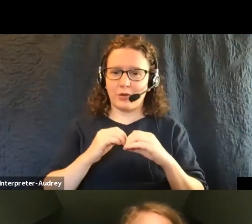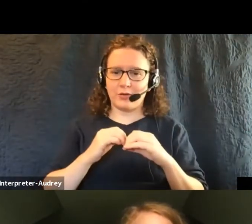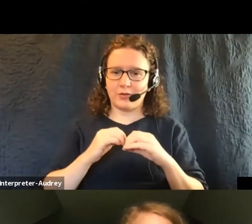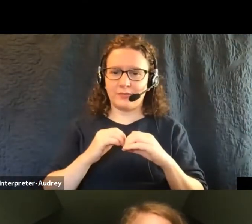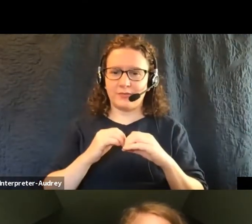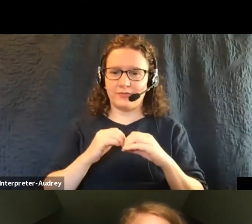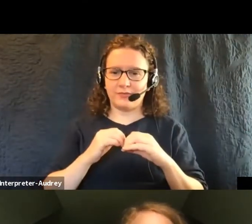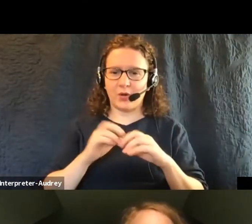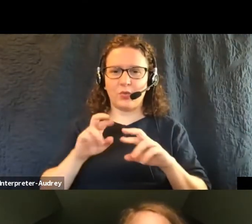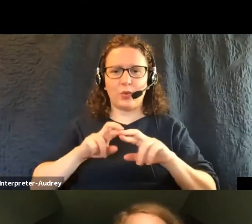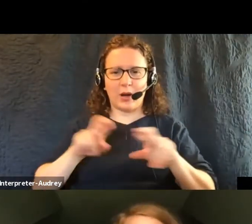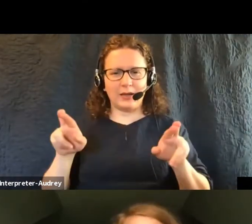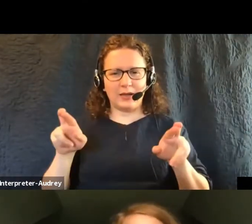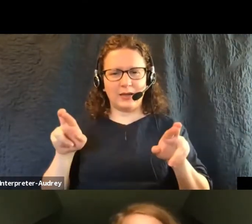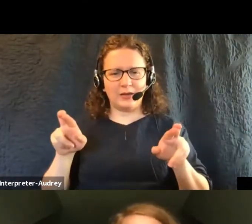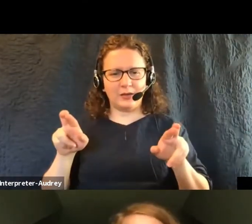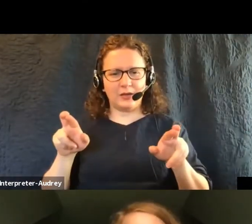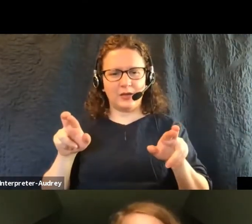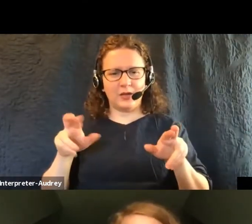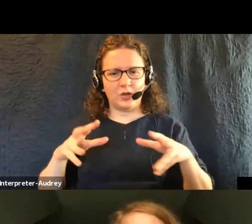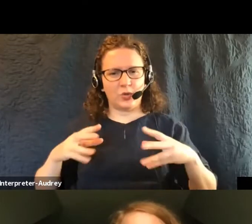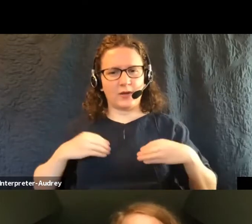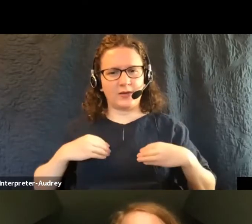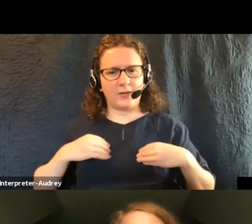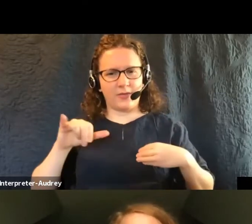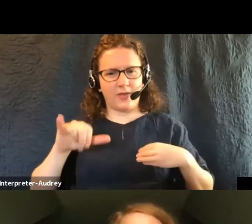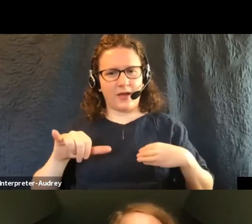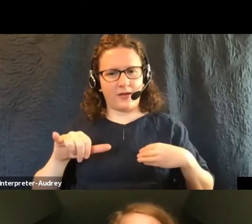ready to accept it than just telling you,